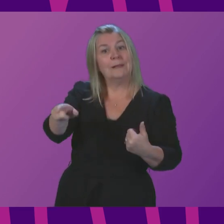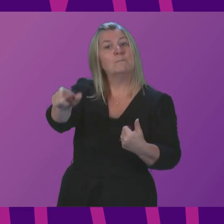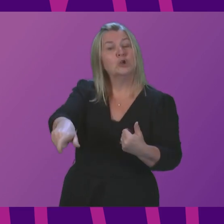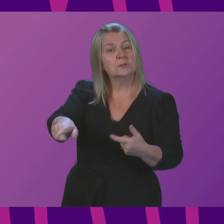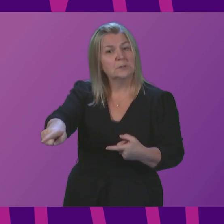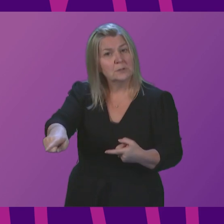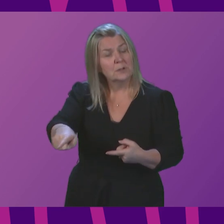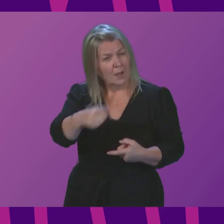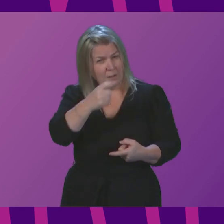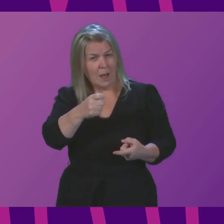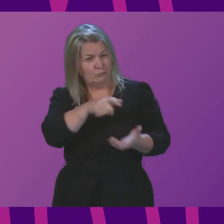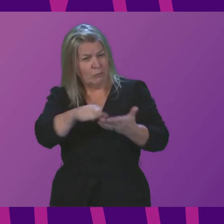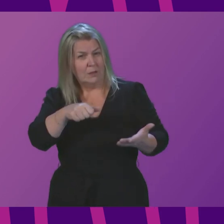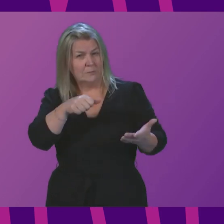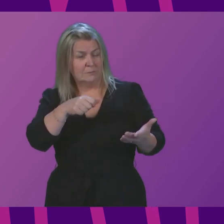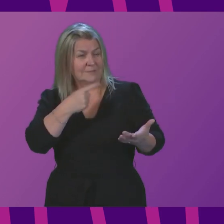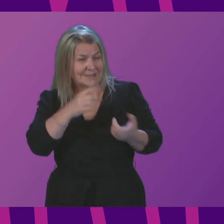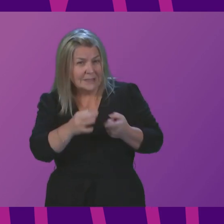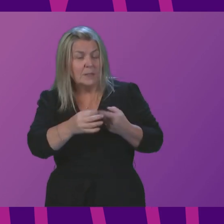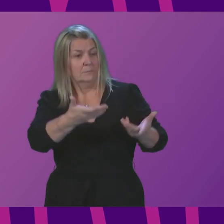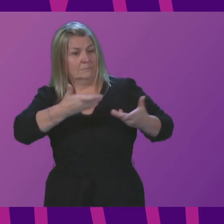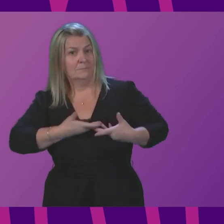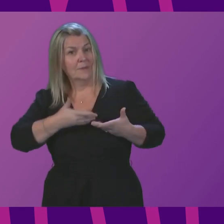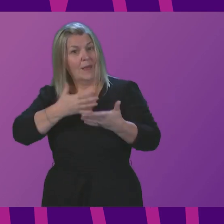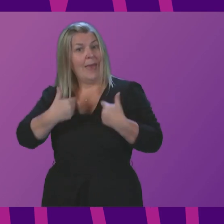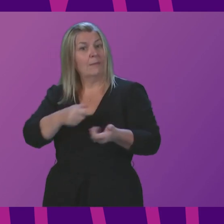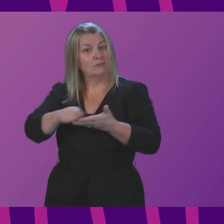with details of the constituent’s case, I know that he will look into that and respond